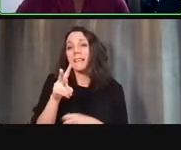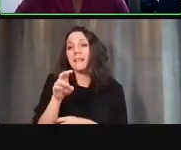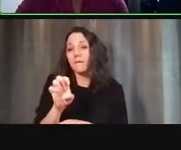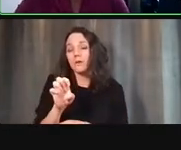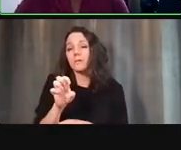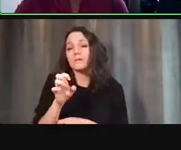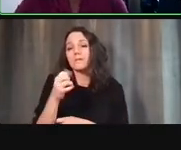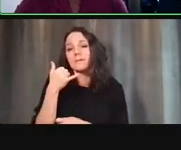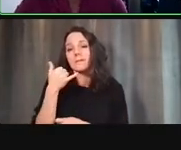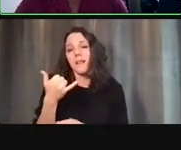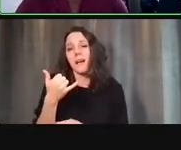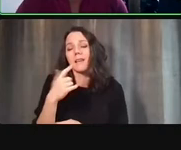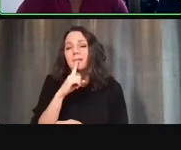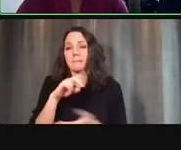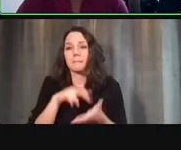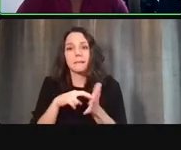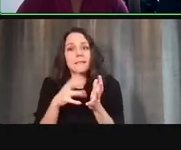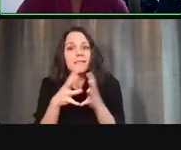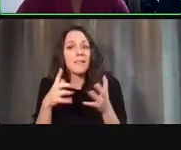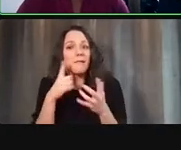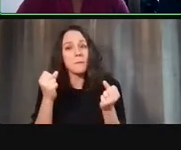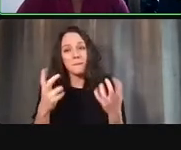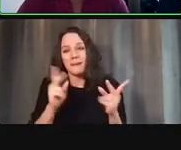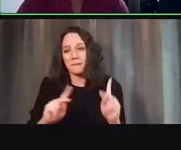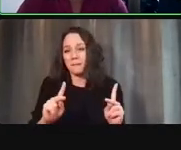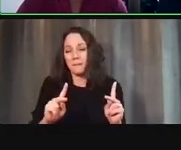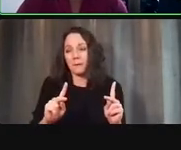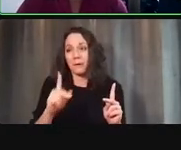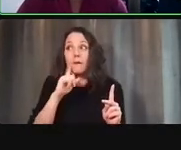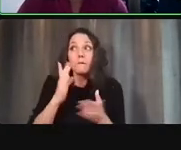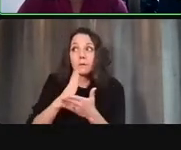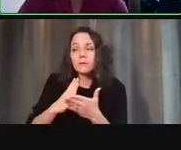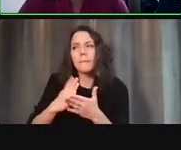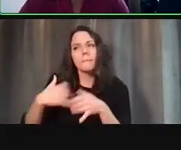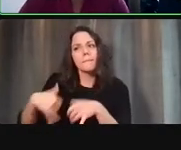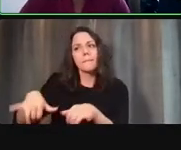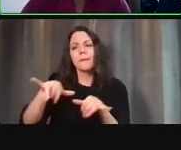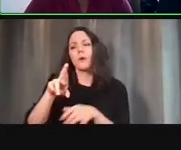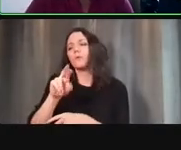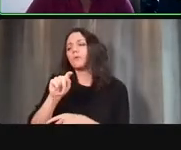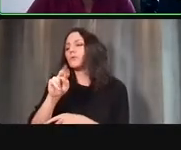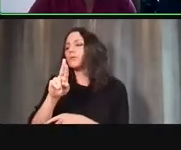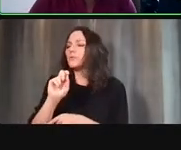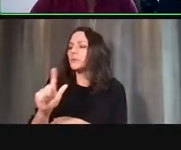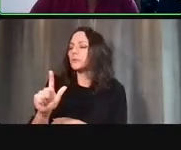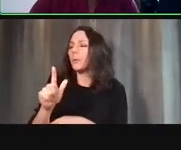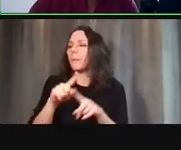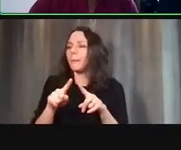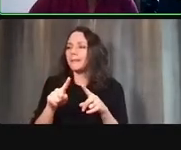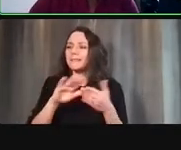And for some, it's a ritual, it's an activity, but it's communal. It's a community that foster healing.